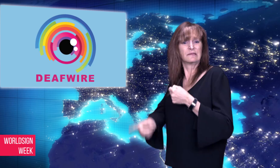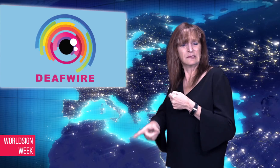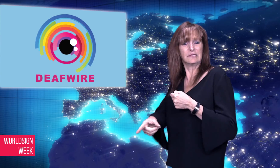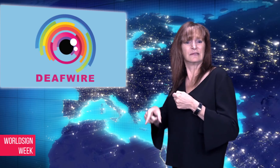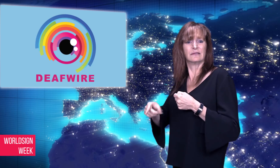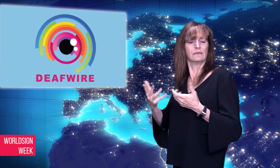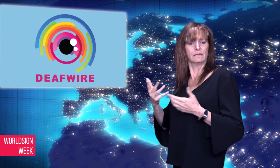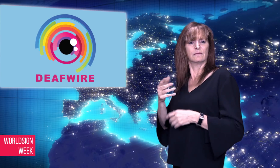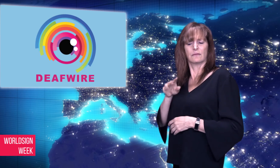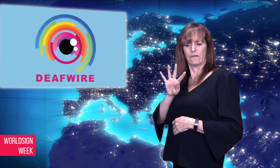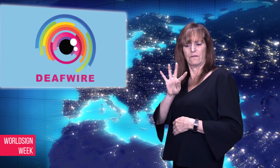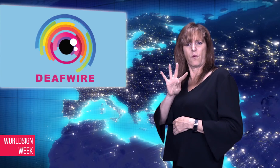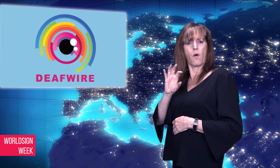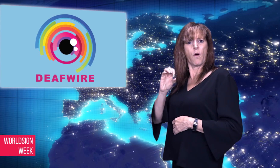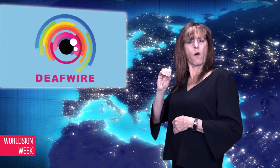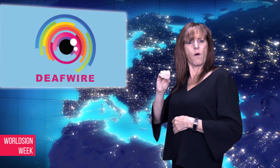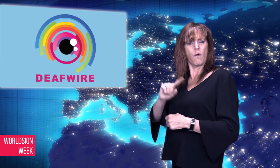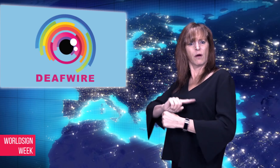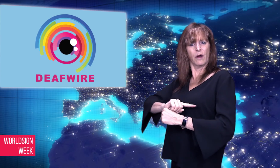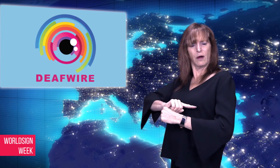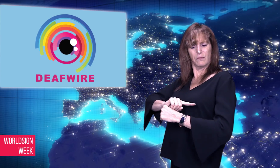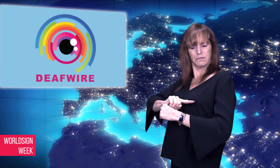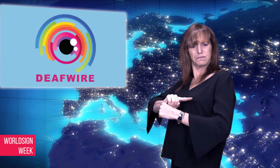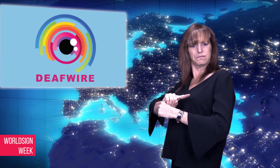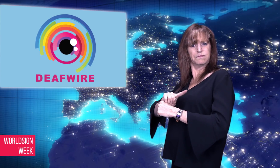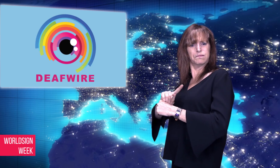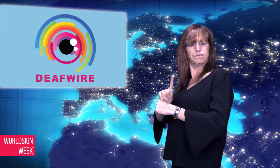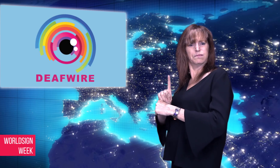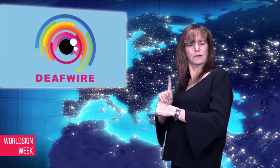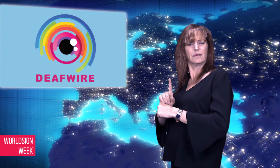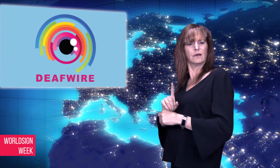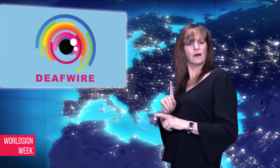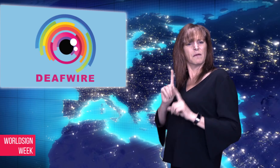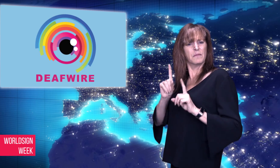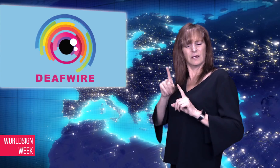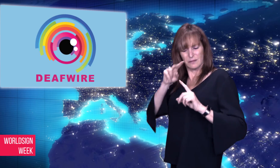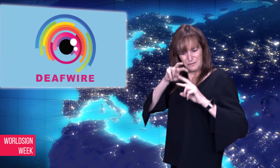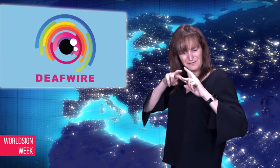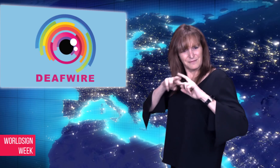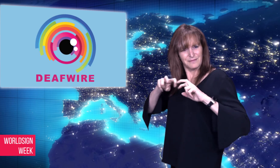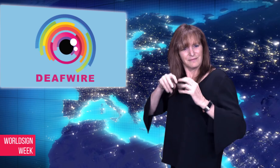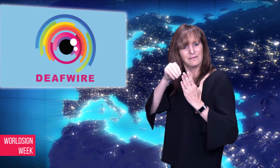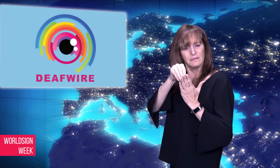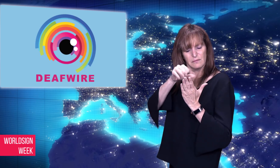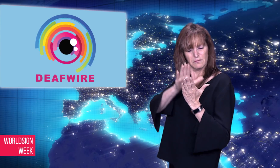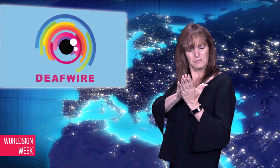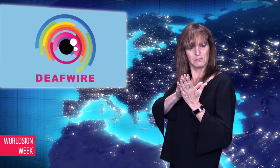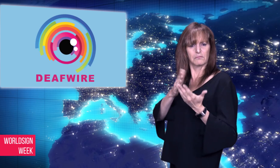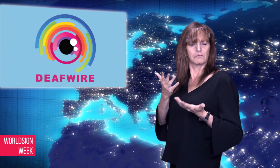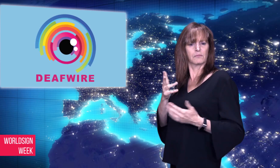mph. Police also refused to show CCTV